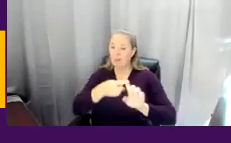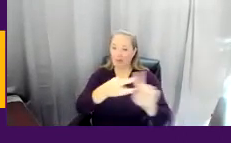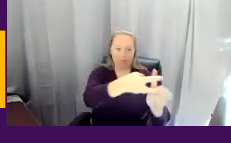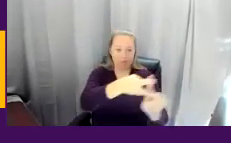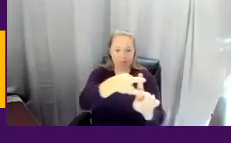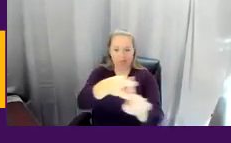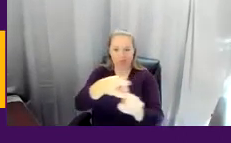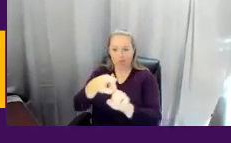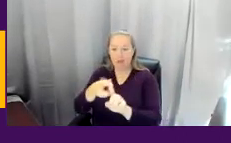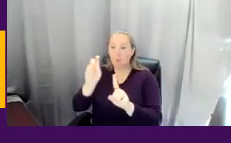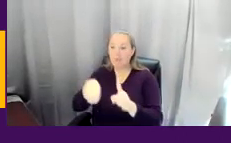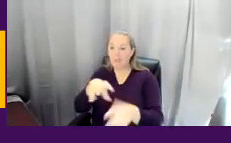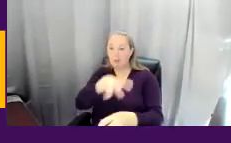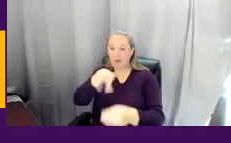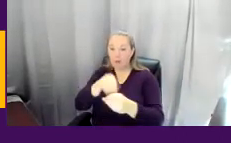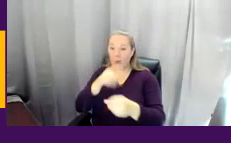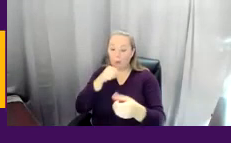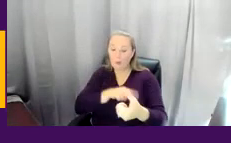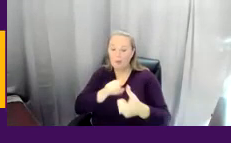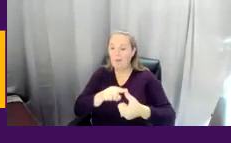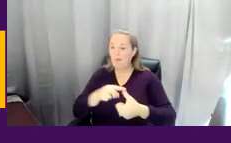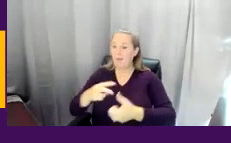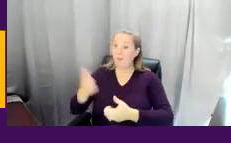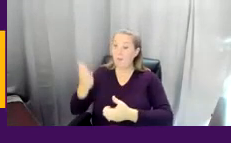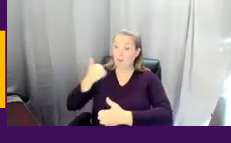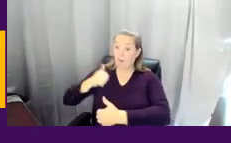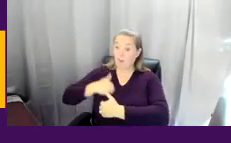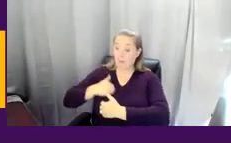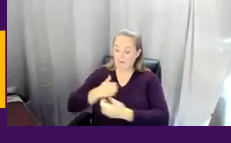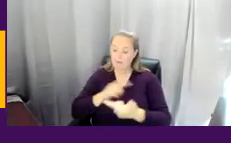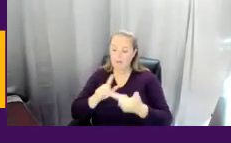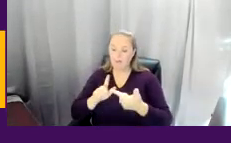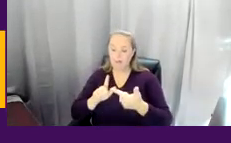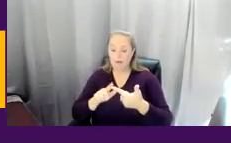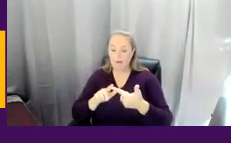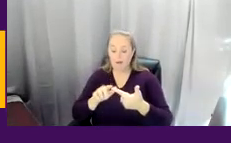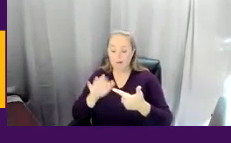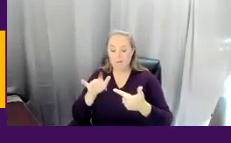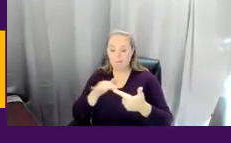UNDER THIS LEVY AND THREE FOCUS POPULATIONS THAT WILL BE